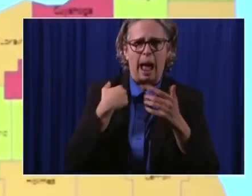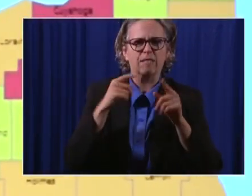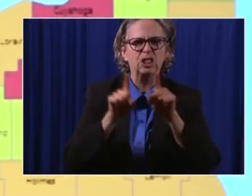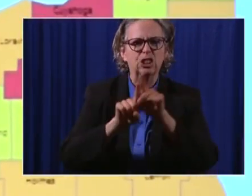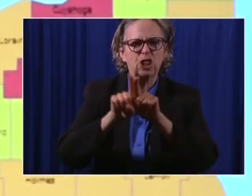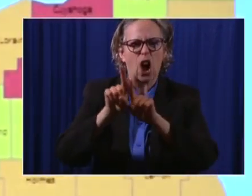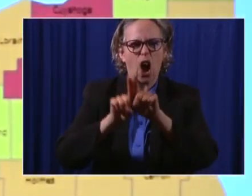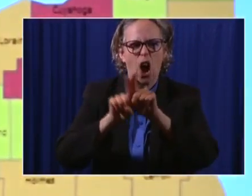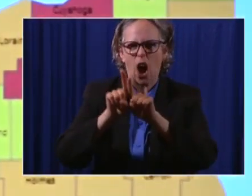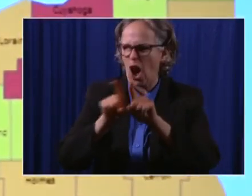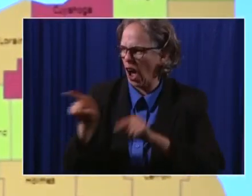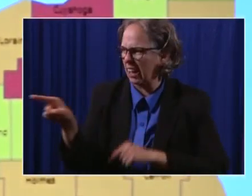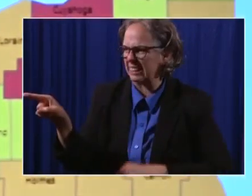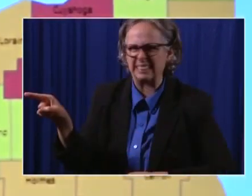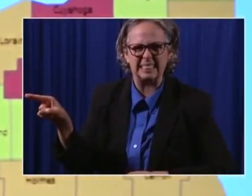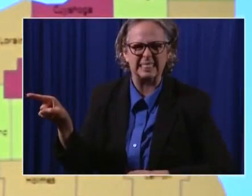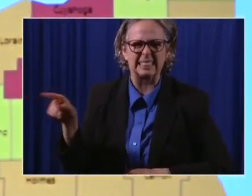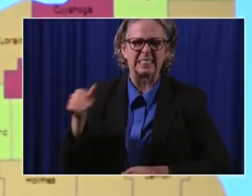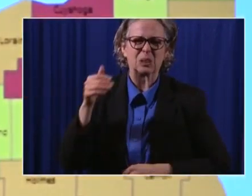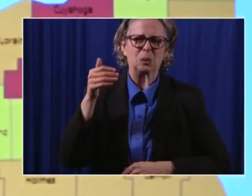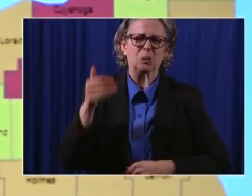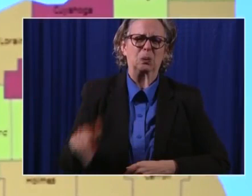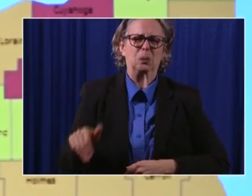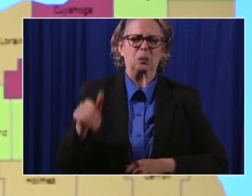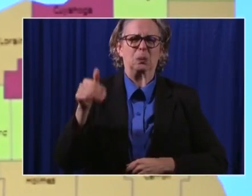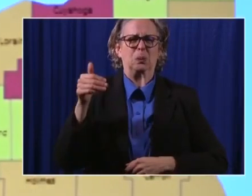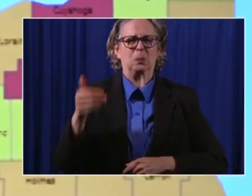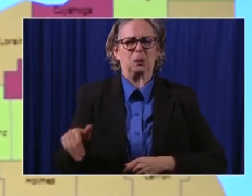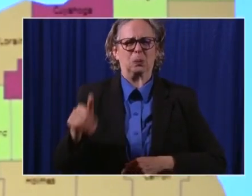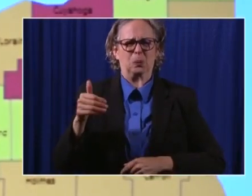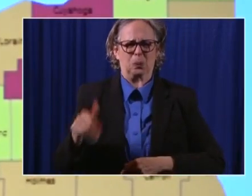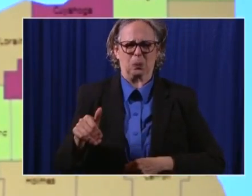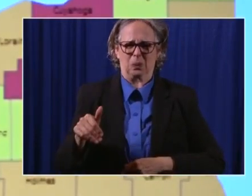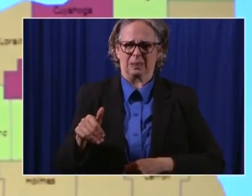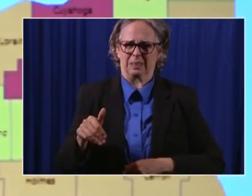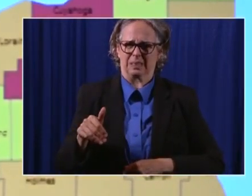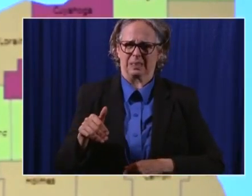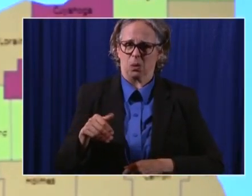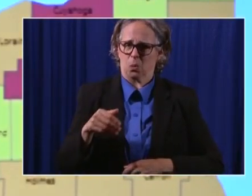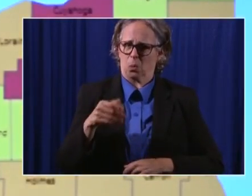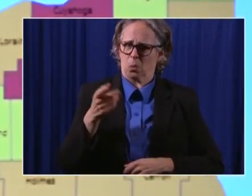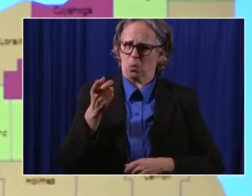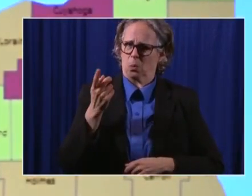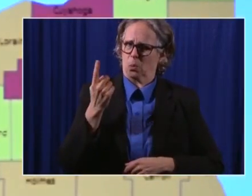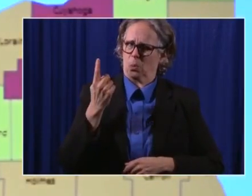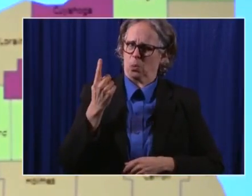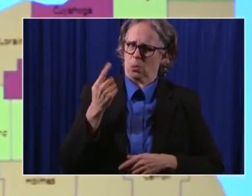WE ARE NOW MOVING THEM FROM RED TO RED WITH AN ALERT.